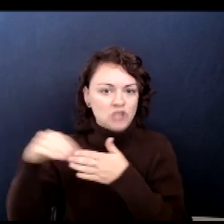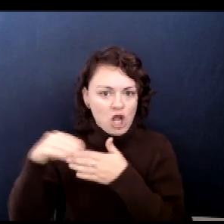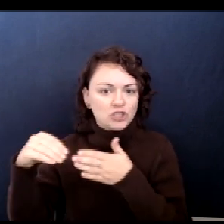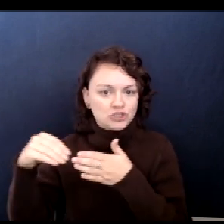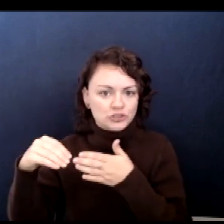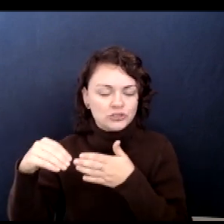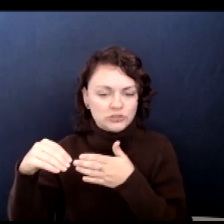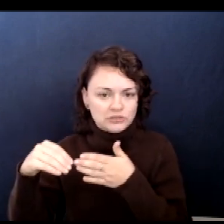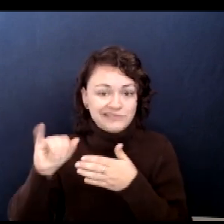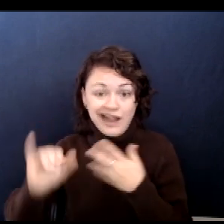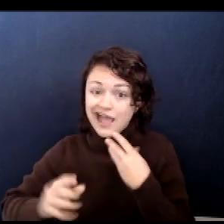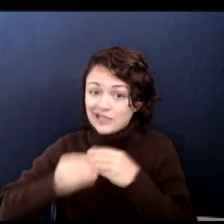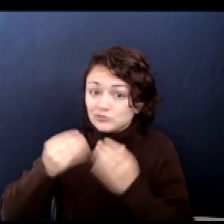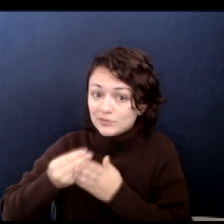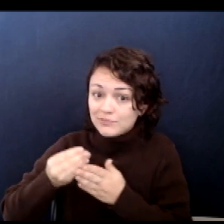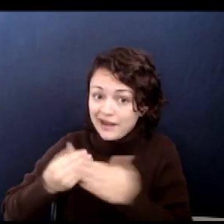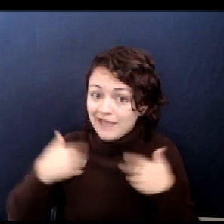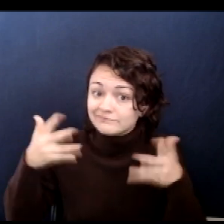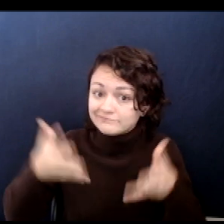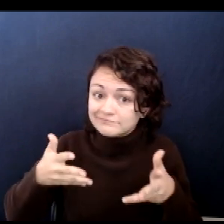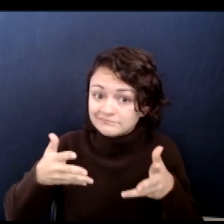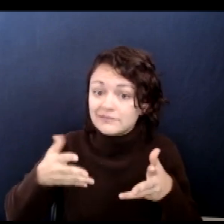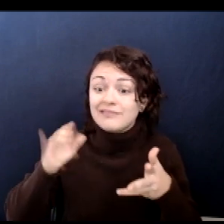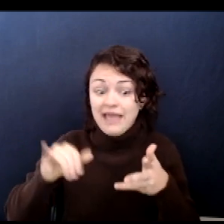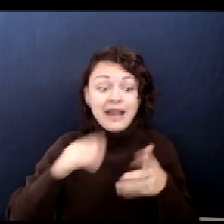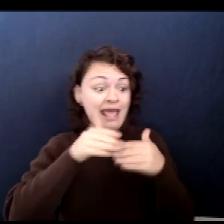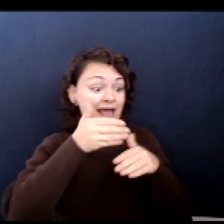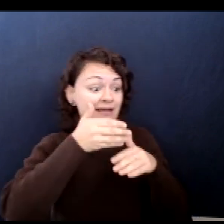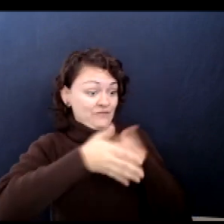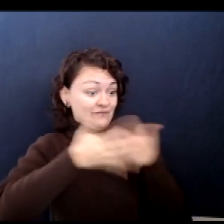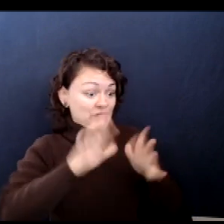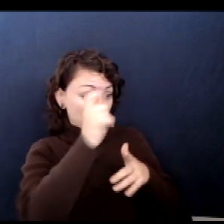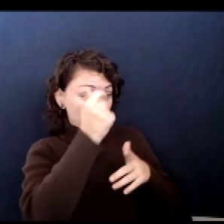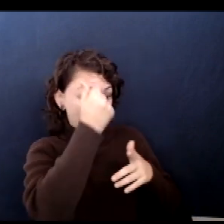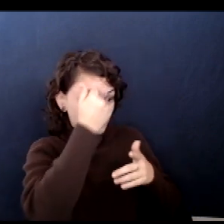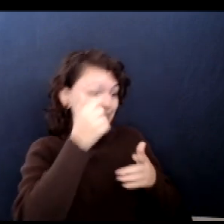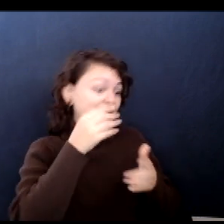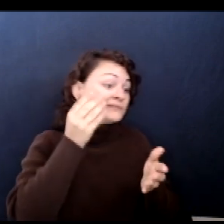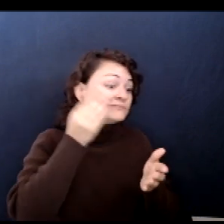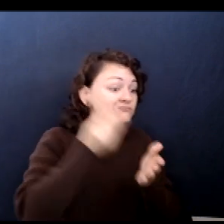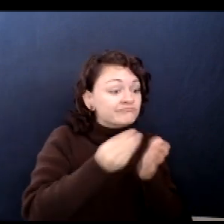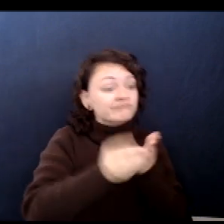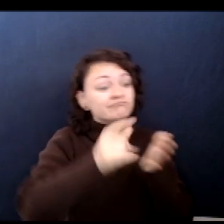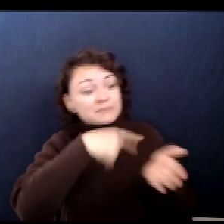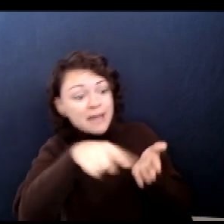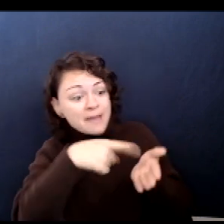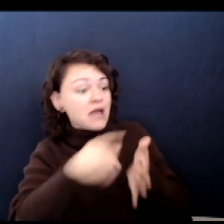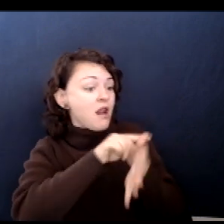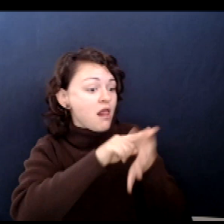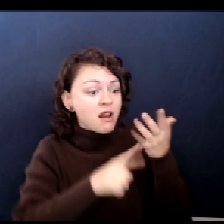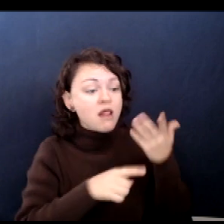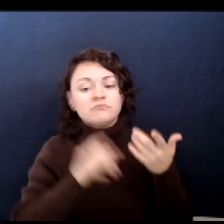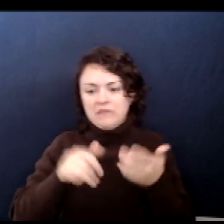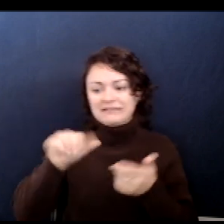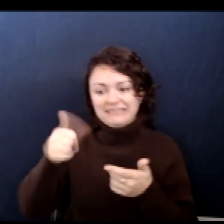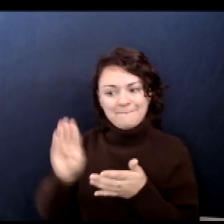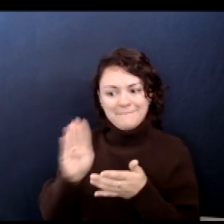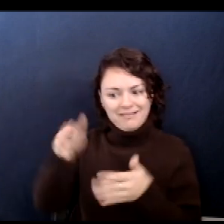of course, funds that are left over after the government has accounted for all of its expenses. One of our major, we had two